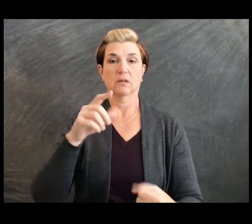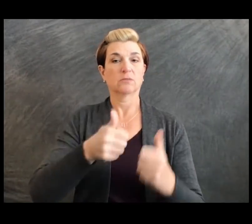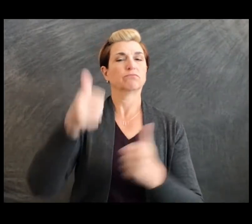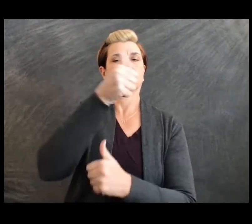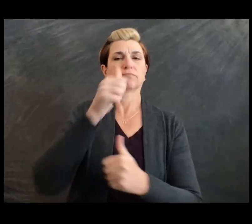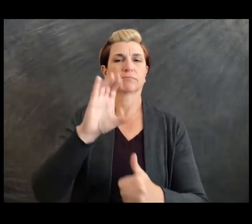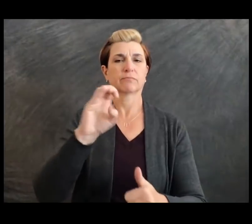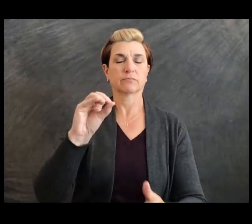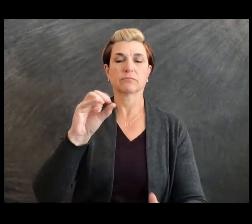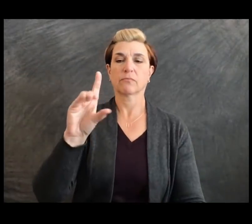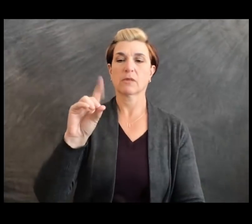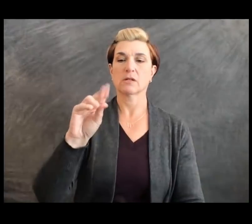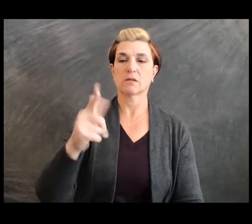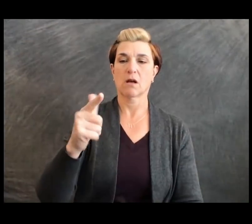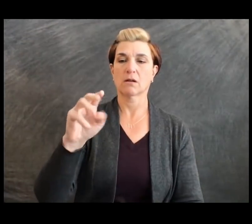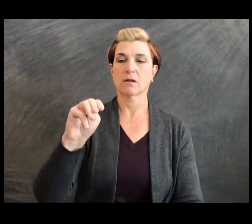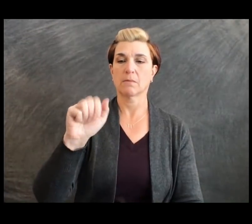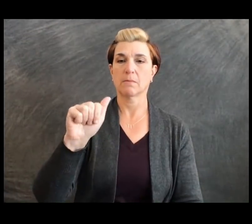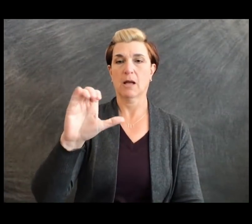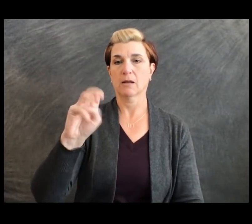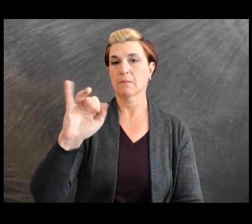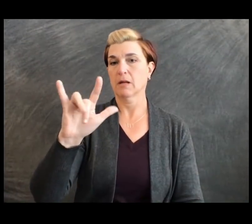I assume they're doing pretty well because people are certainly buying